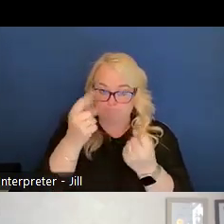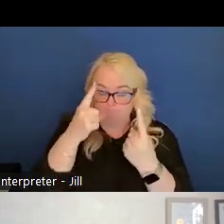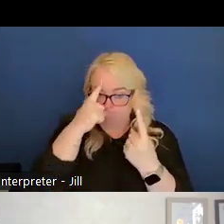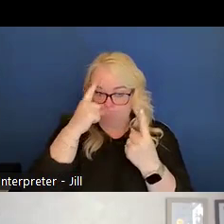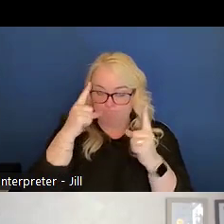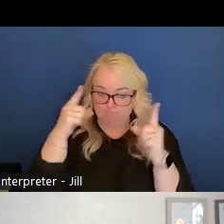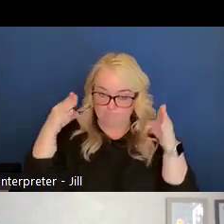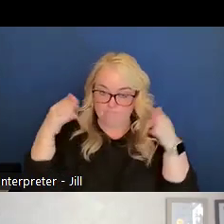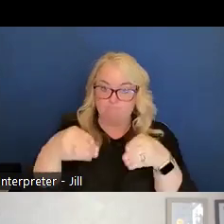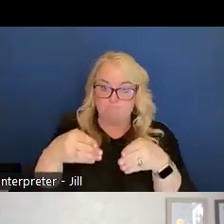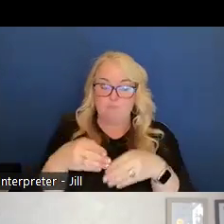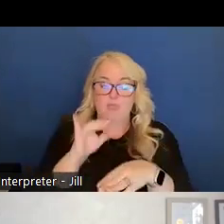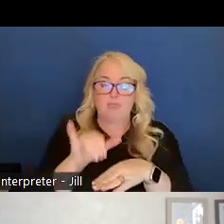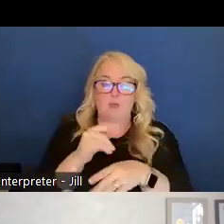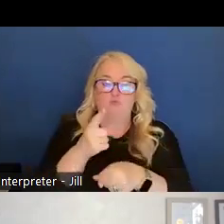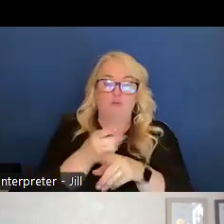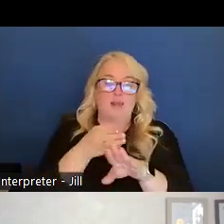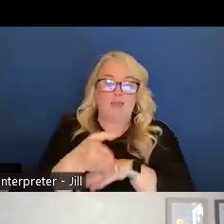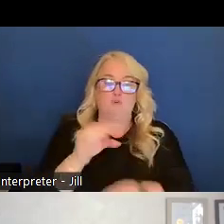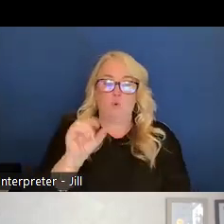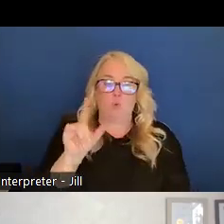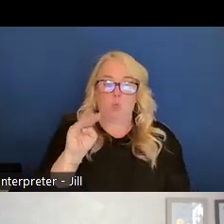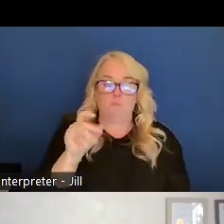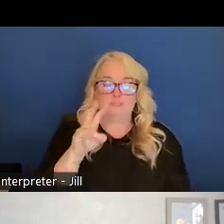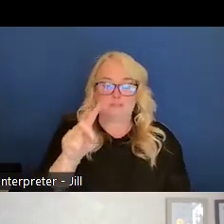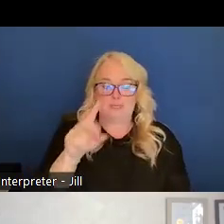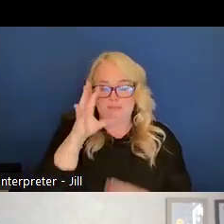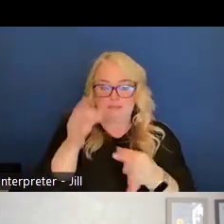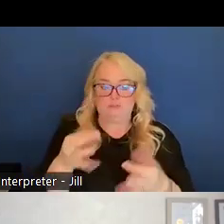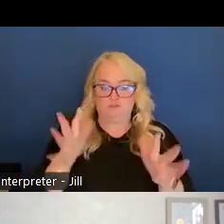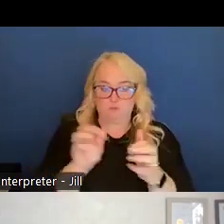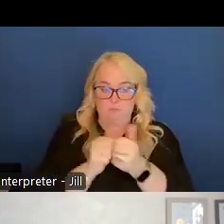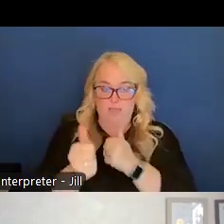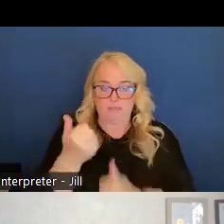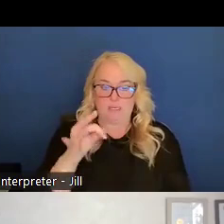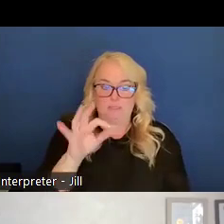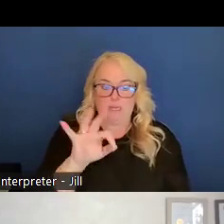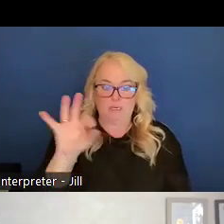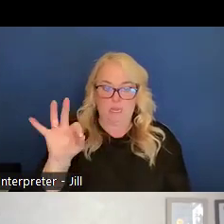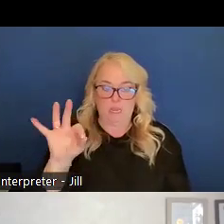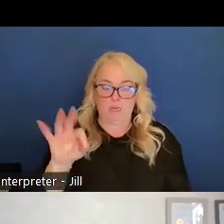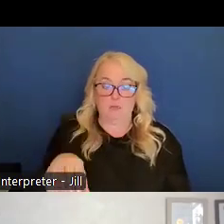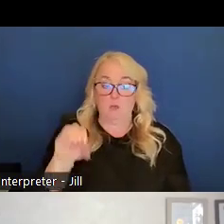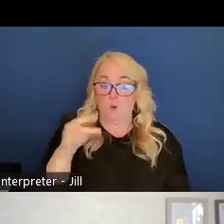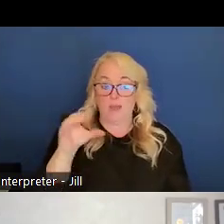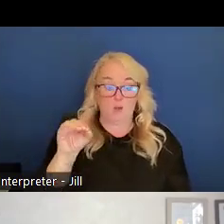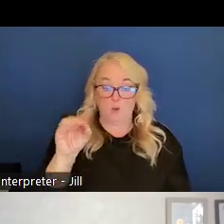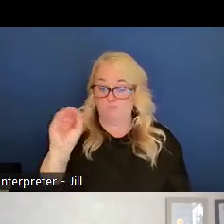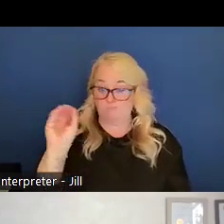Olmstead decision was passed, which was in 1999, and Ohio wasn't doing anything to help people to move out of